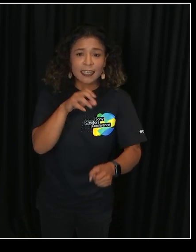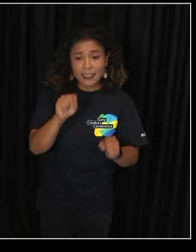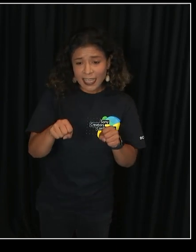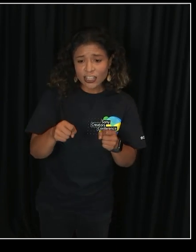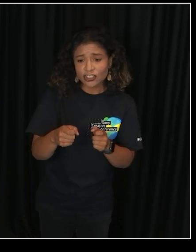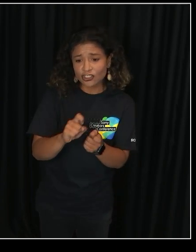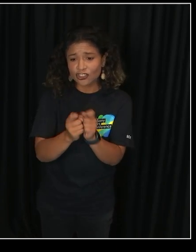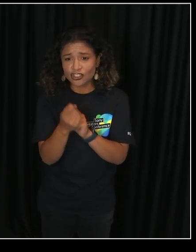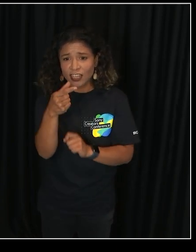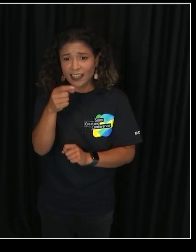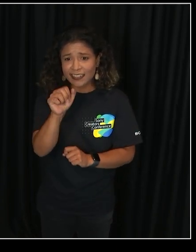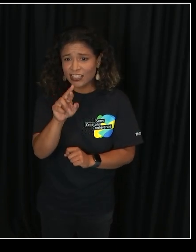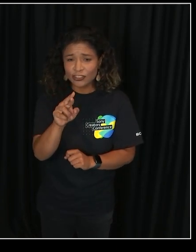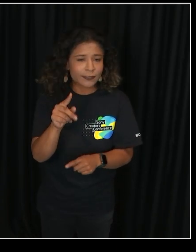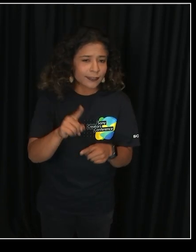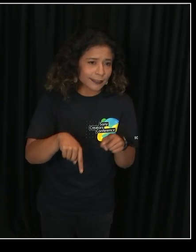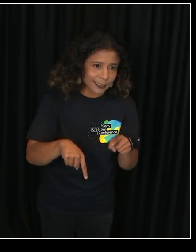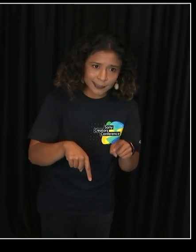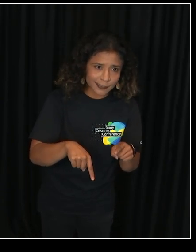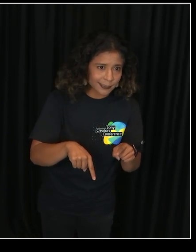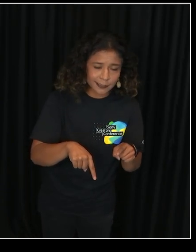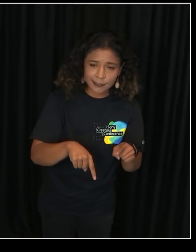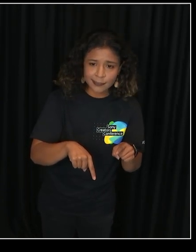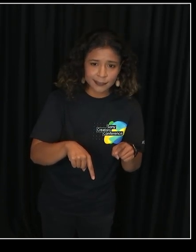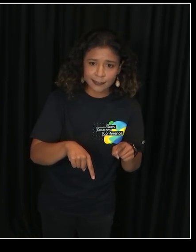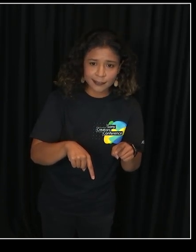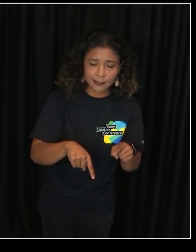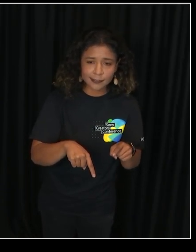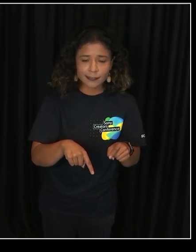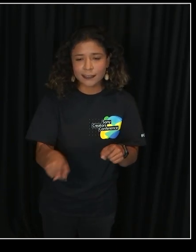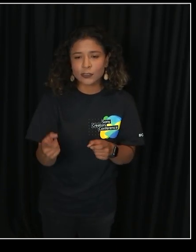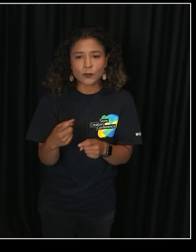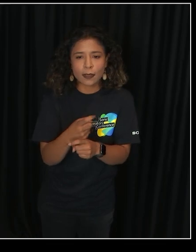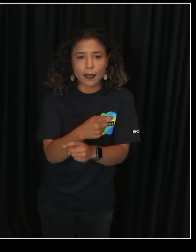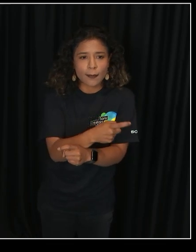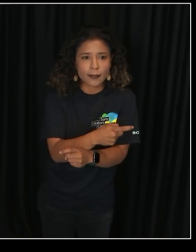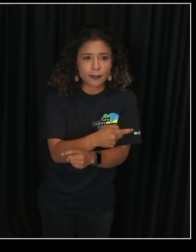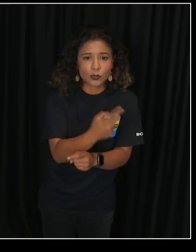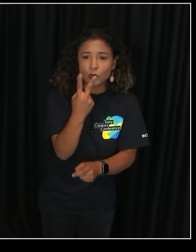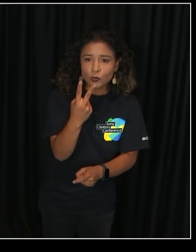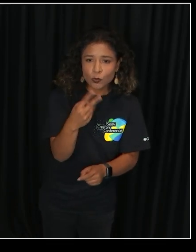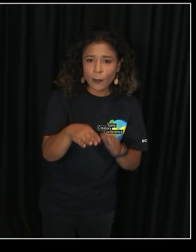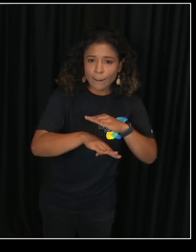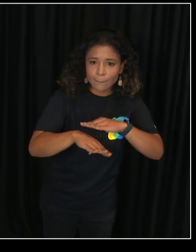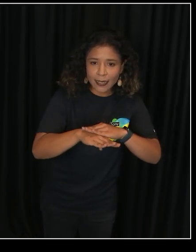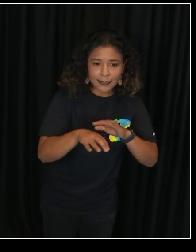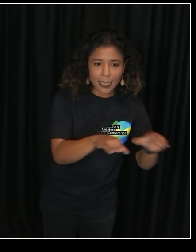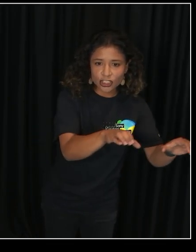couldn't turn on traction control, things like that. But had these two basic actions and its